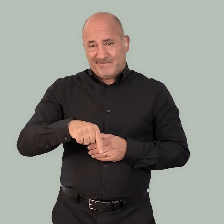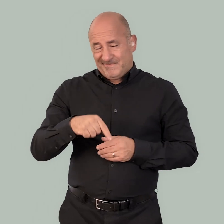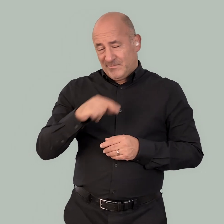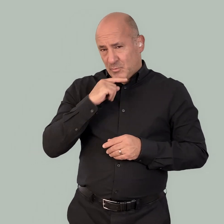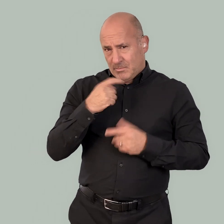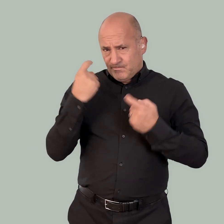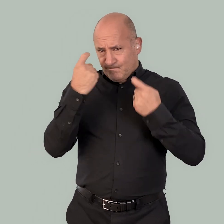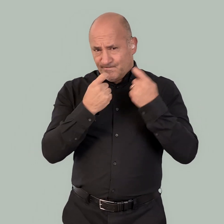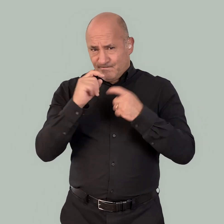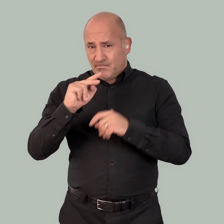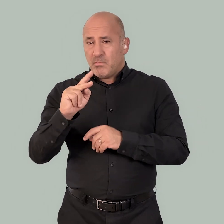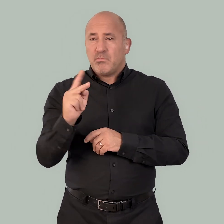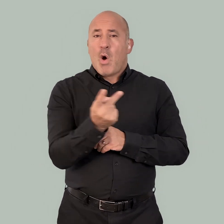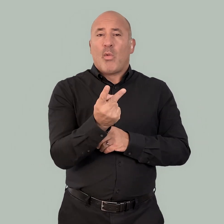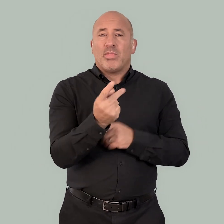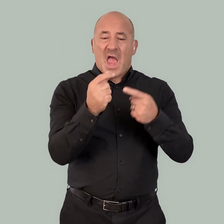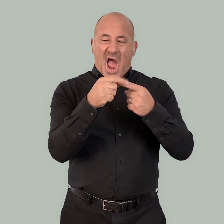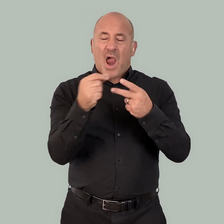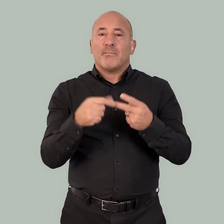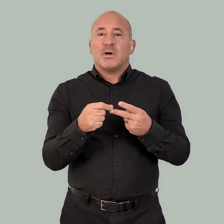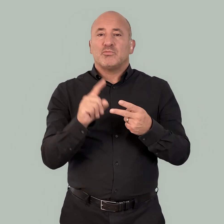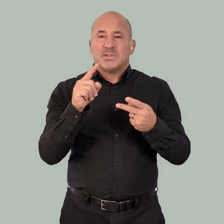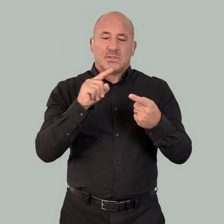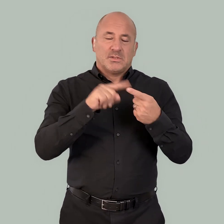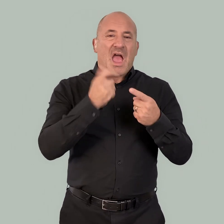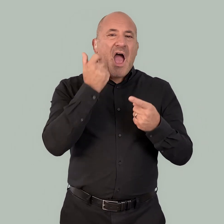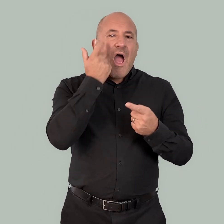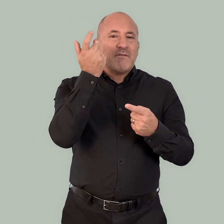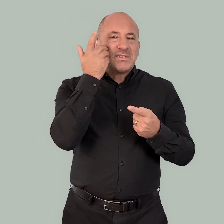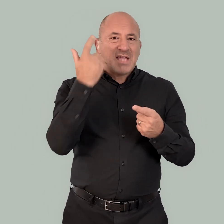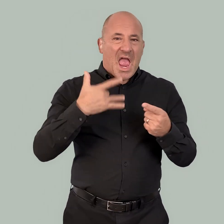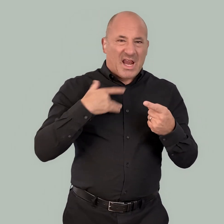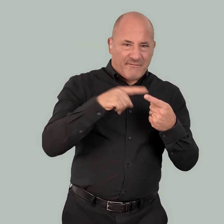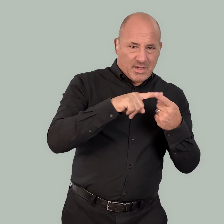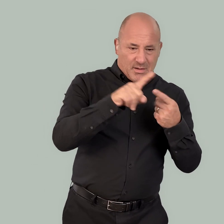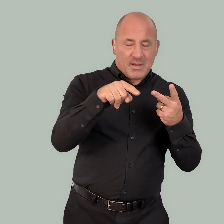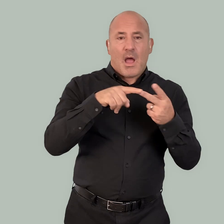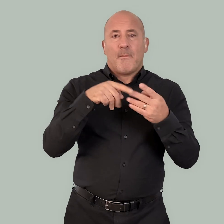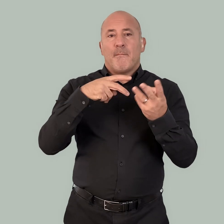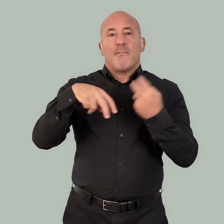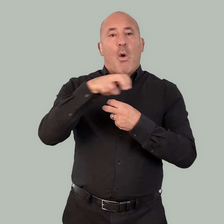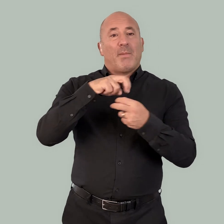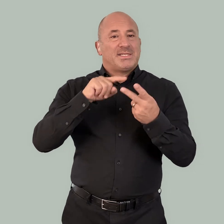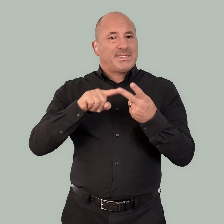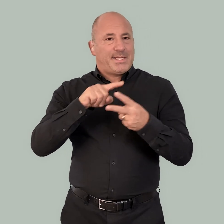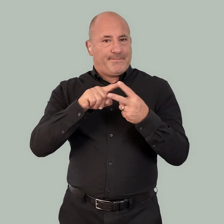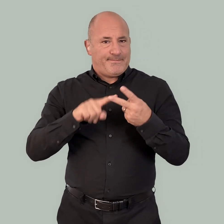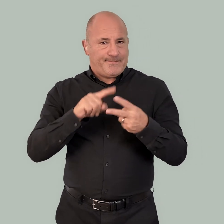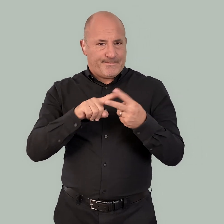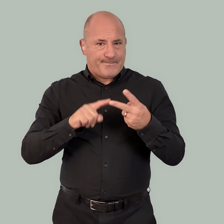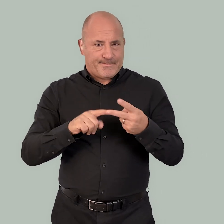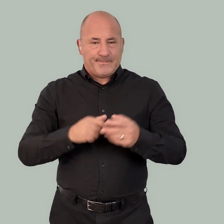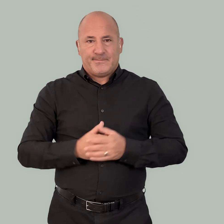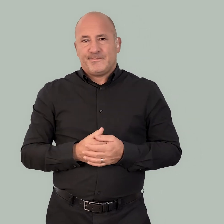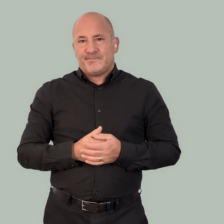The Review will consider both the Daily Living and Mobility elements of PIP.